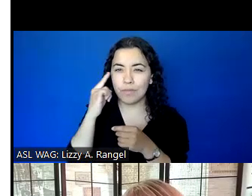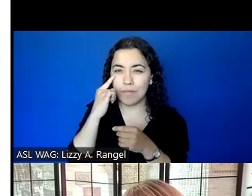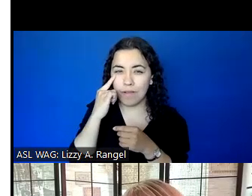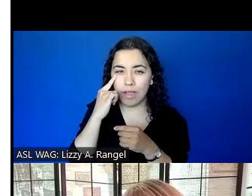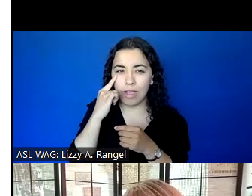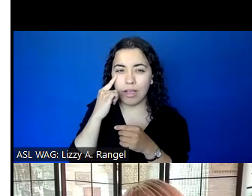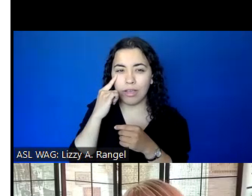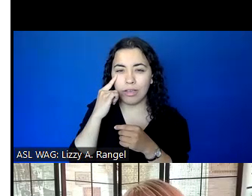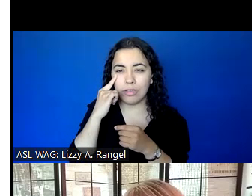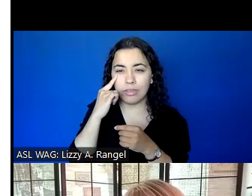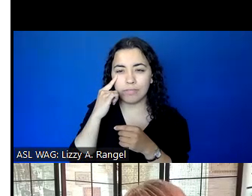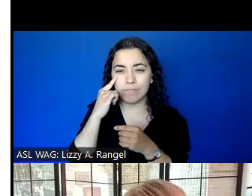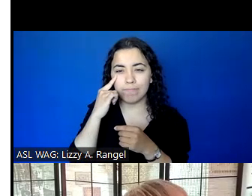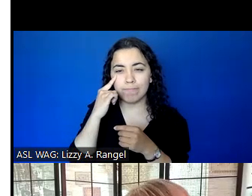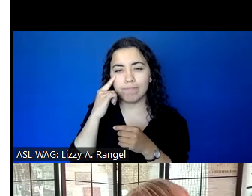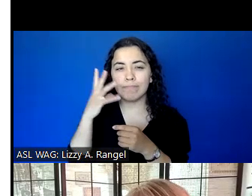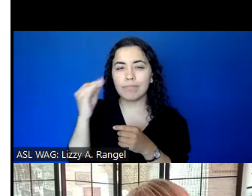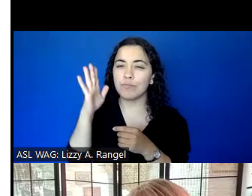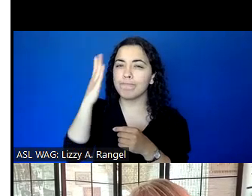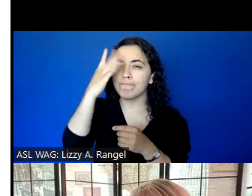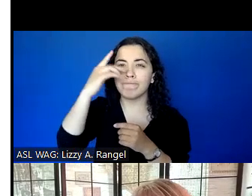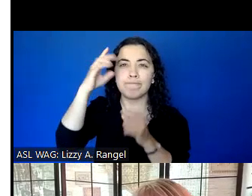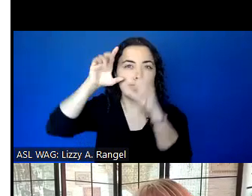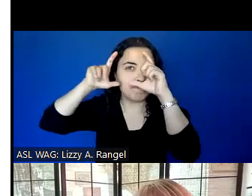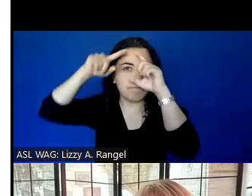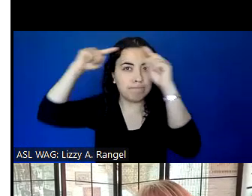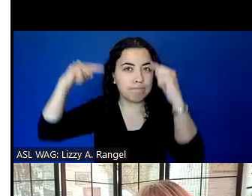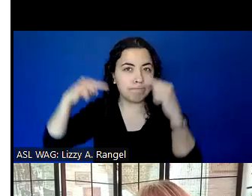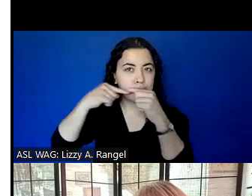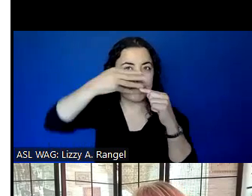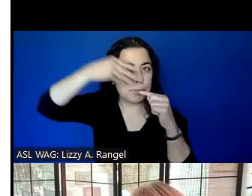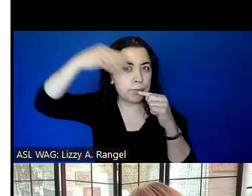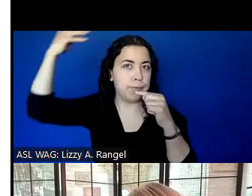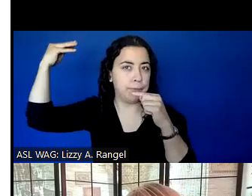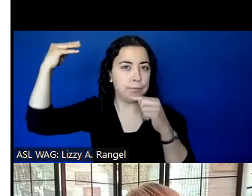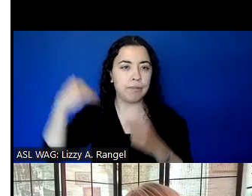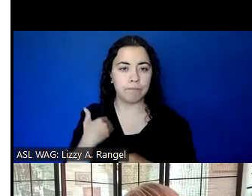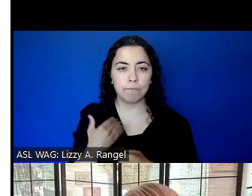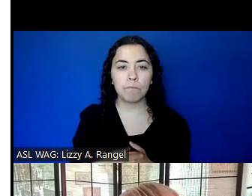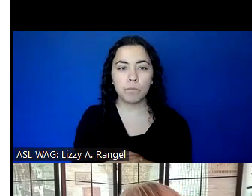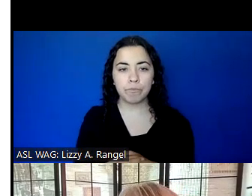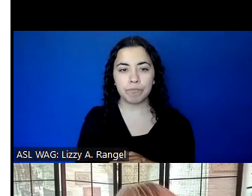and over in the United States have some sort of vision loss, including 1 million who are blind.